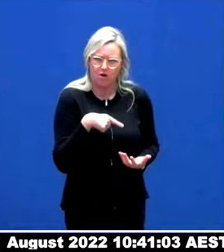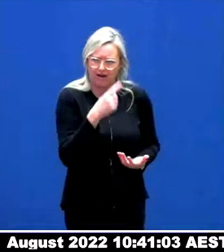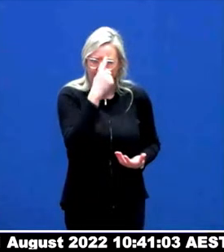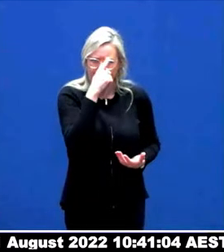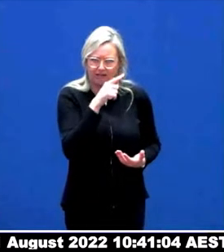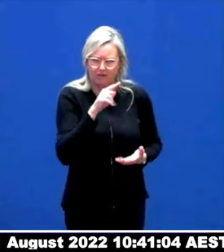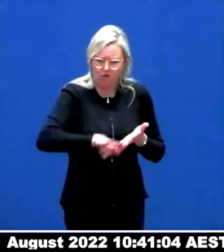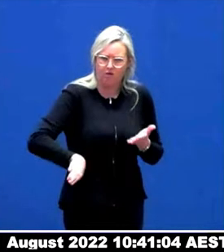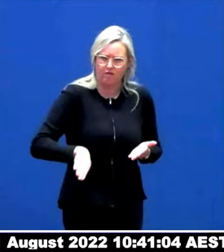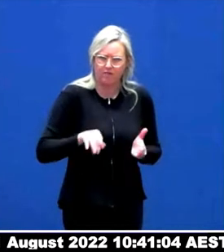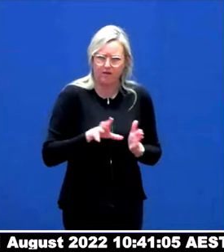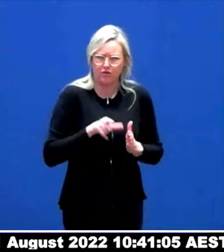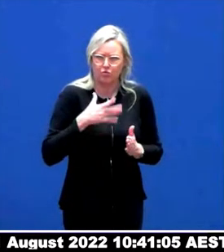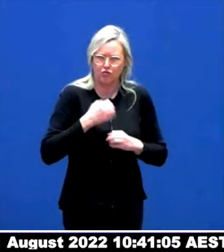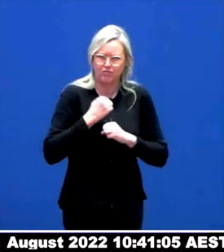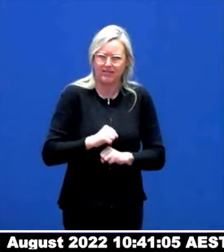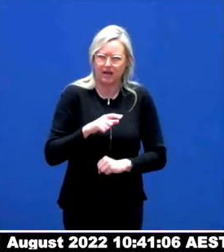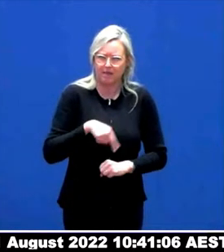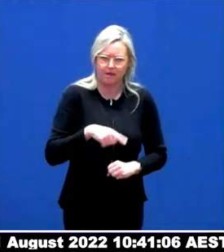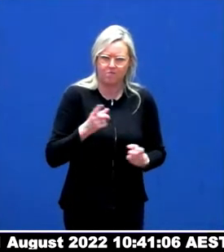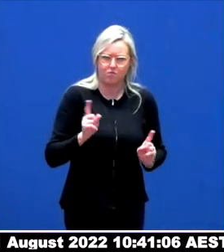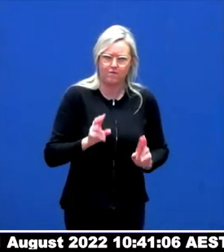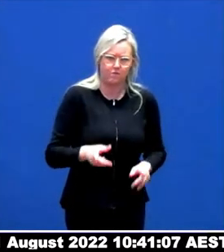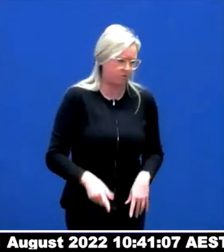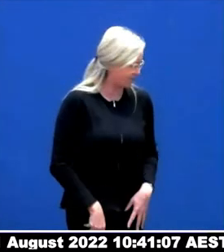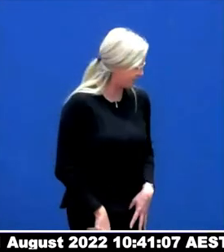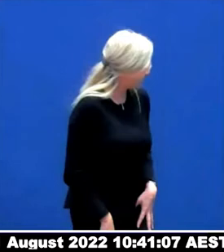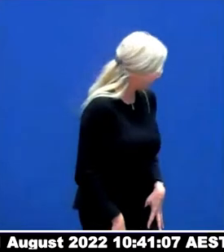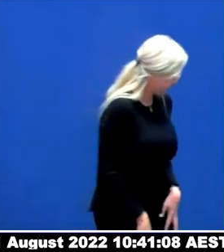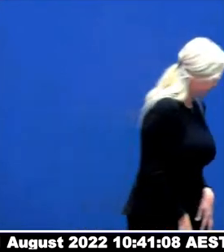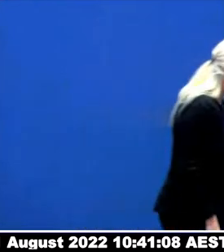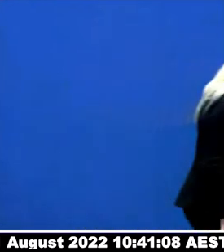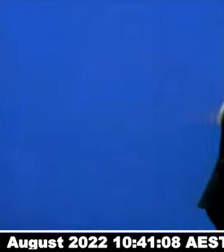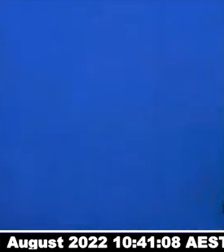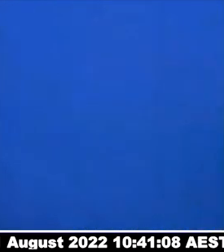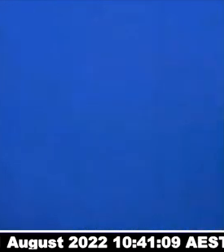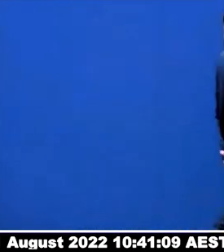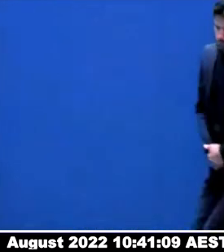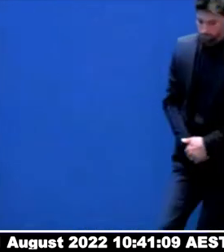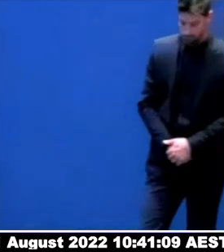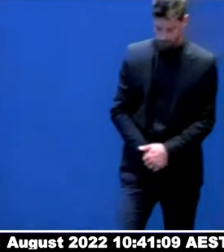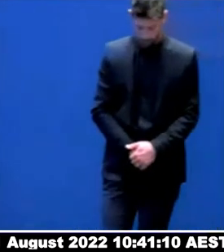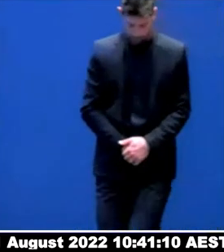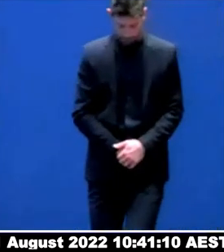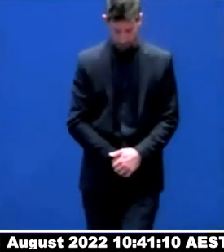I think, Commissioner, there would have been a few areas that we wouldn't